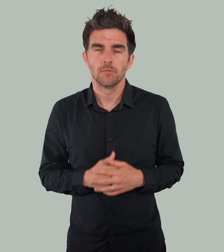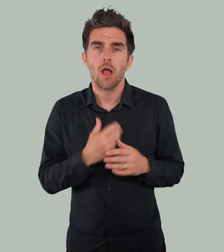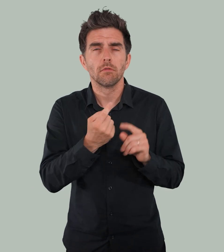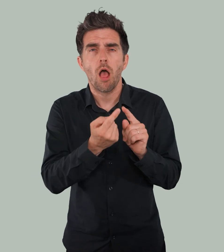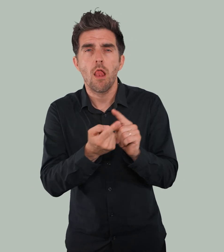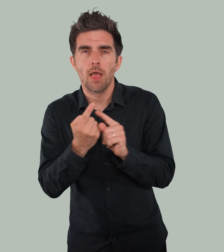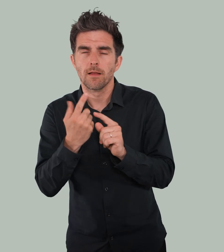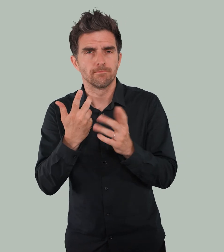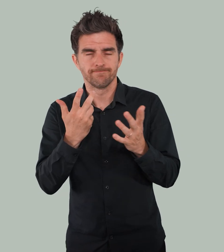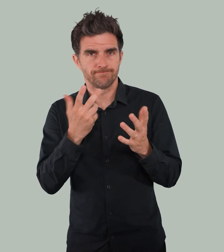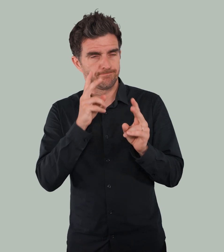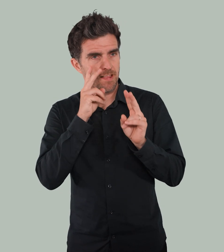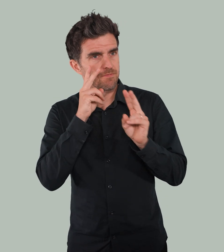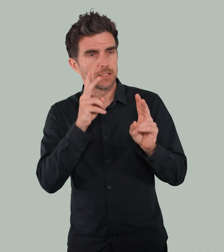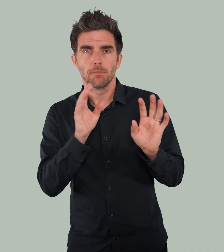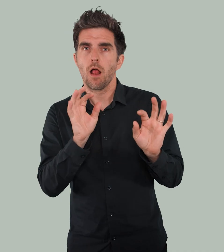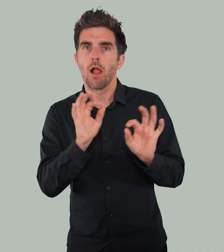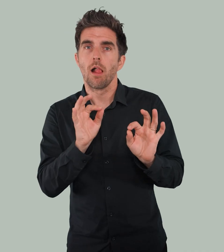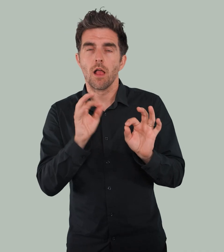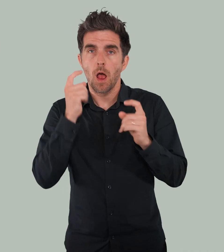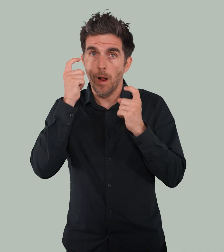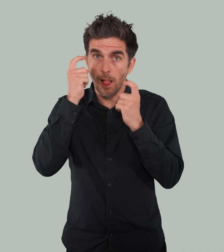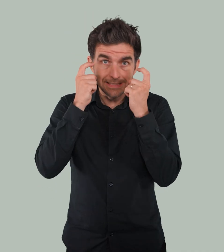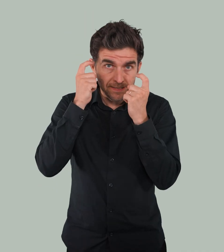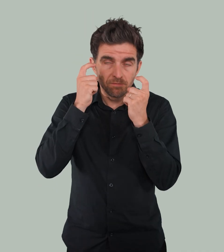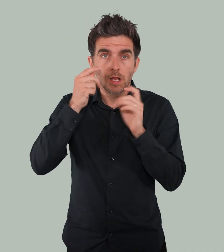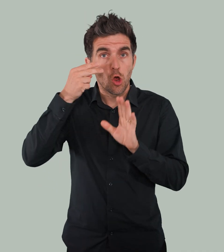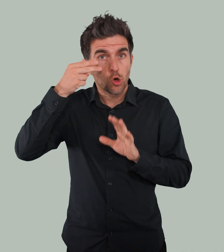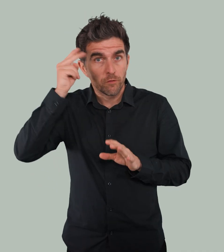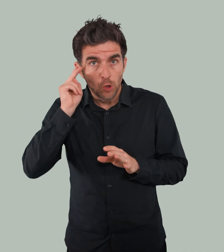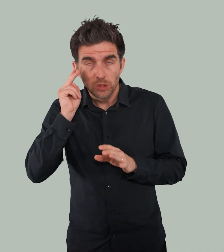Less-visible, cognitive, neurodivergence, and